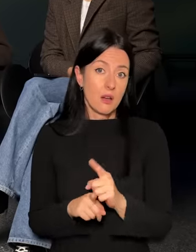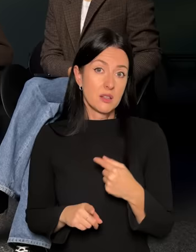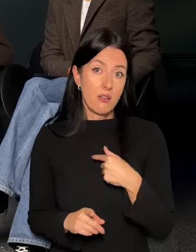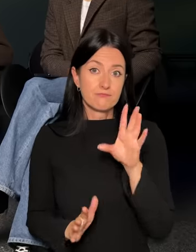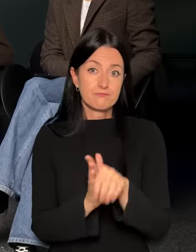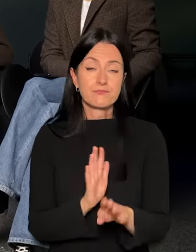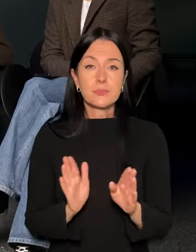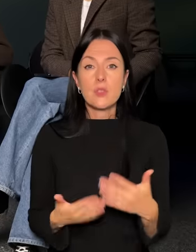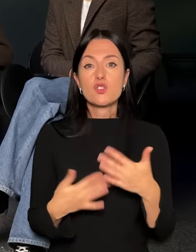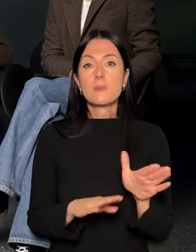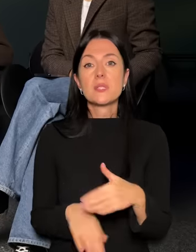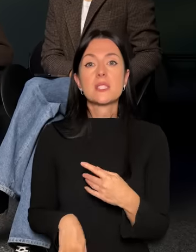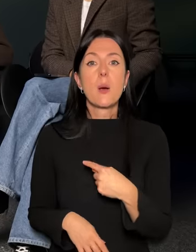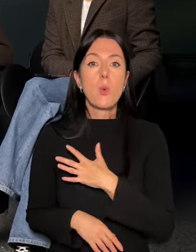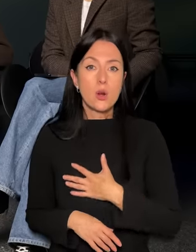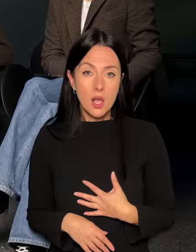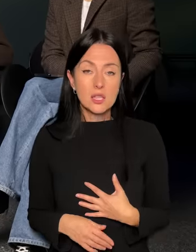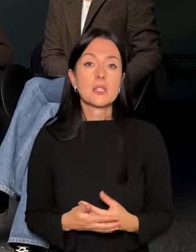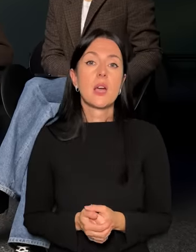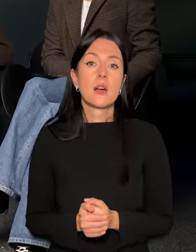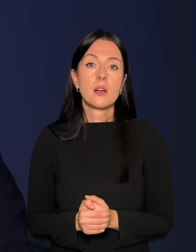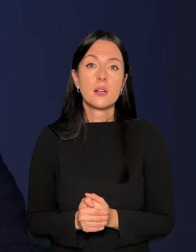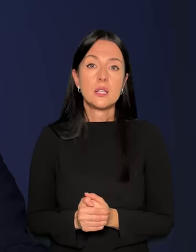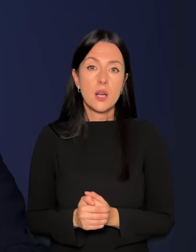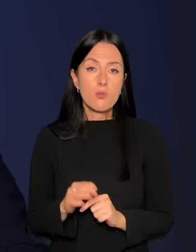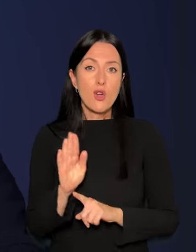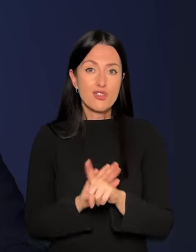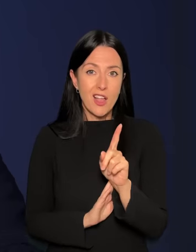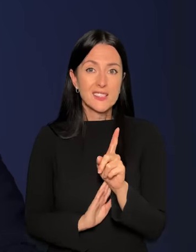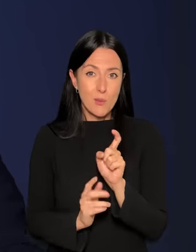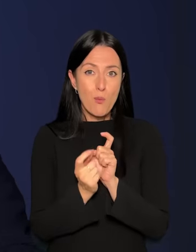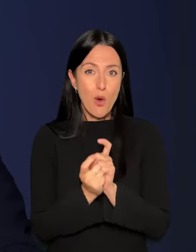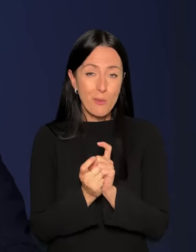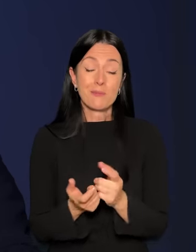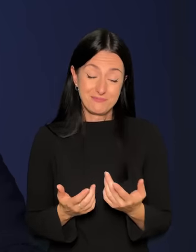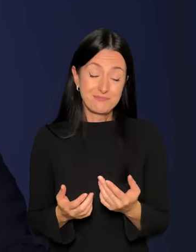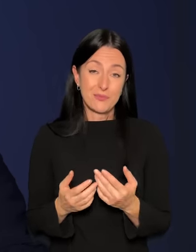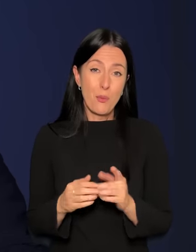After my injury, the fight for inclusivity began. A completely different battle began.